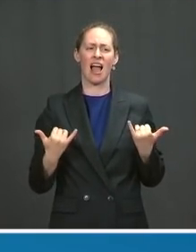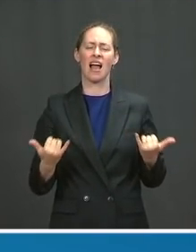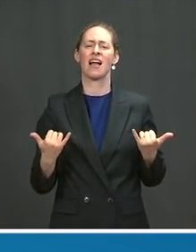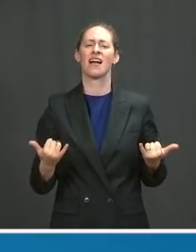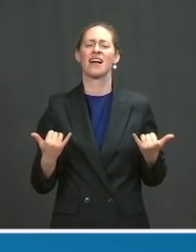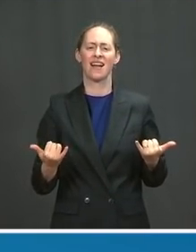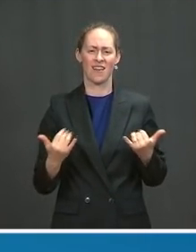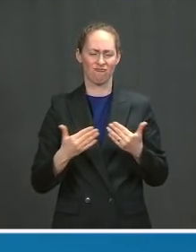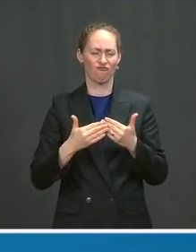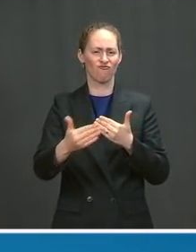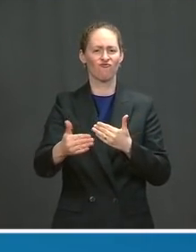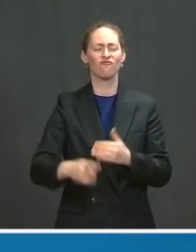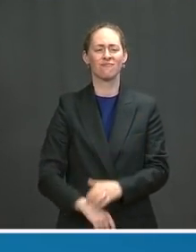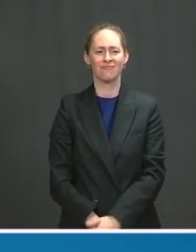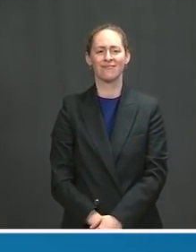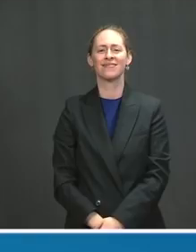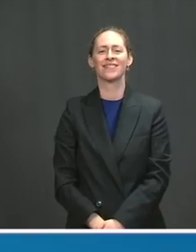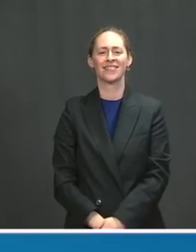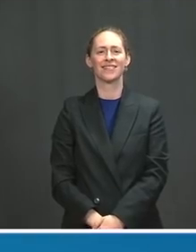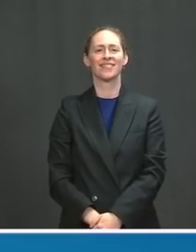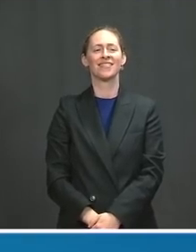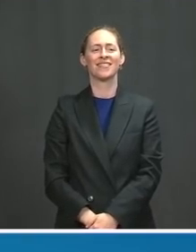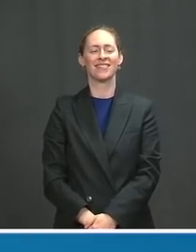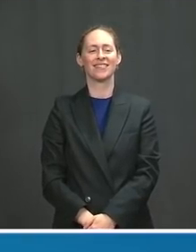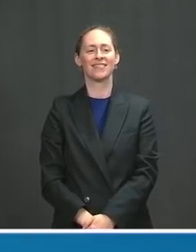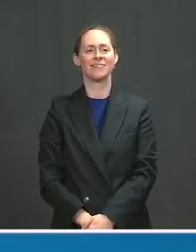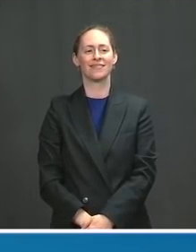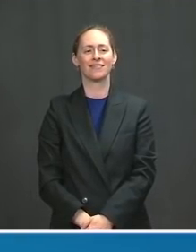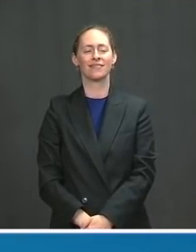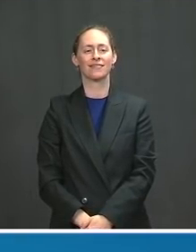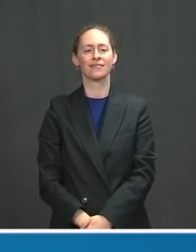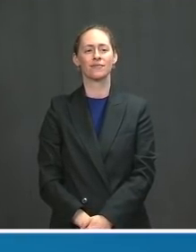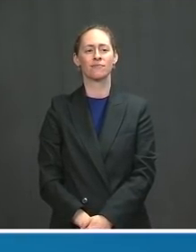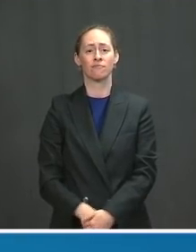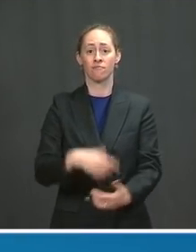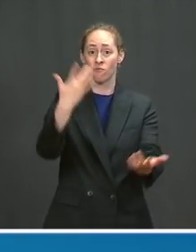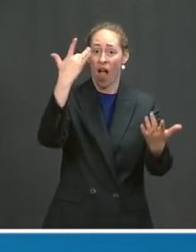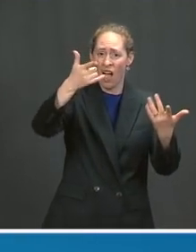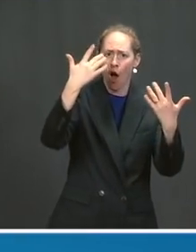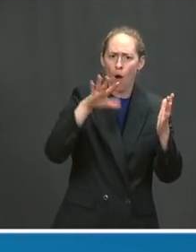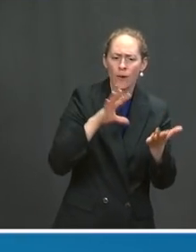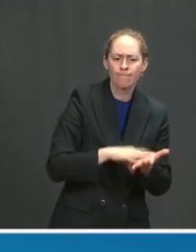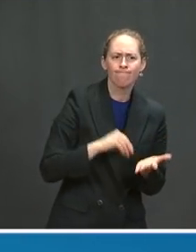And it is not only because of the knowledge and the skills you gained here